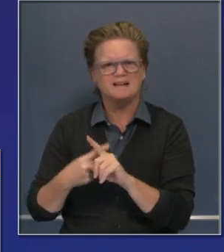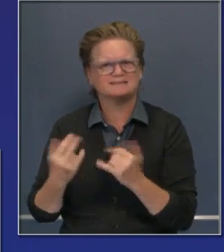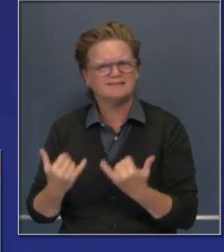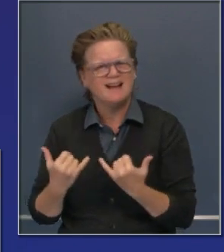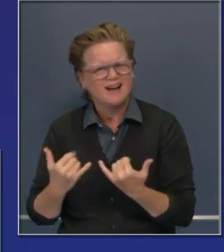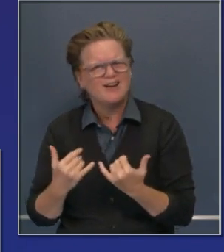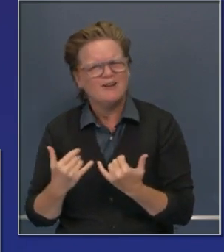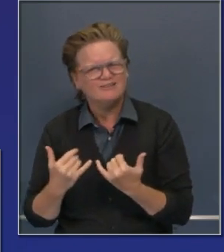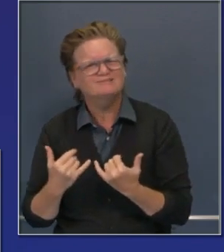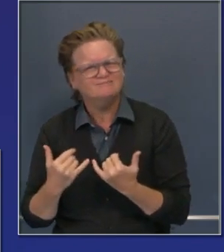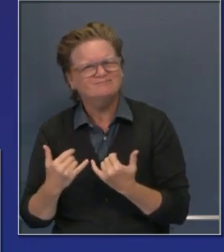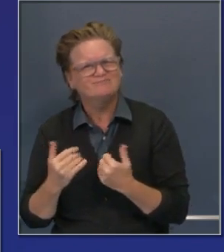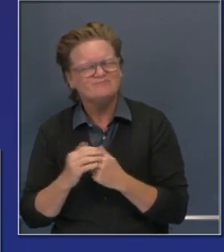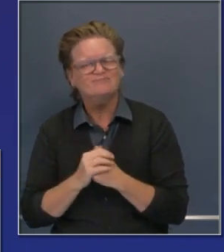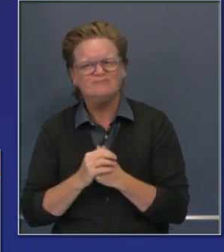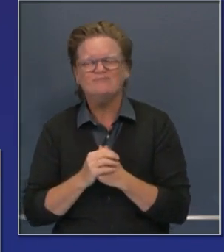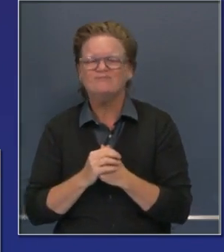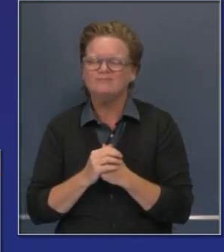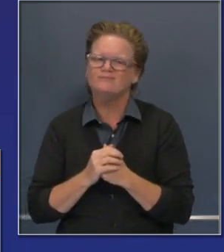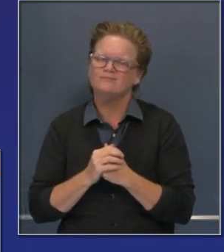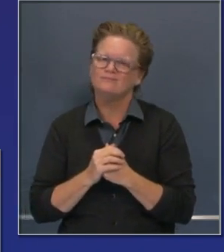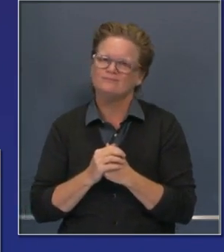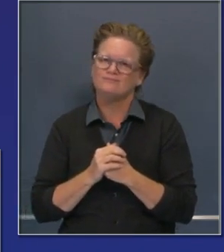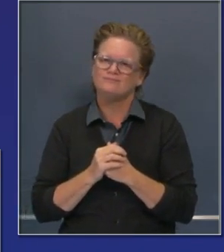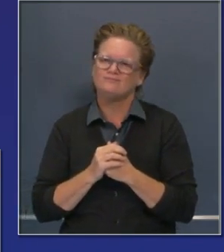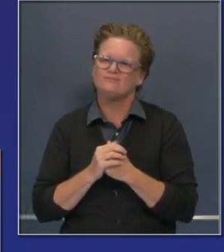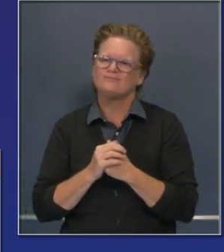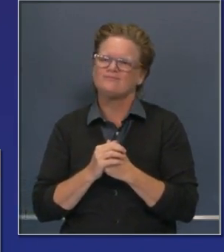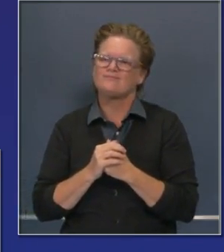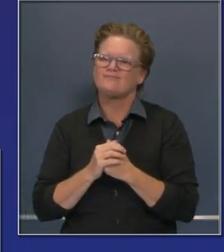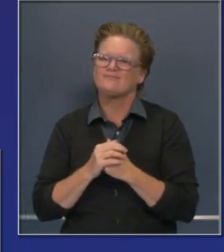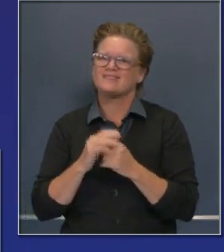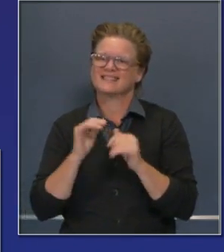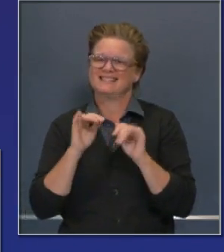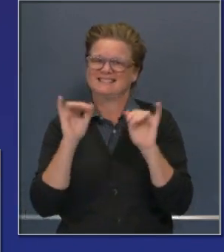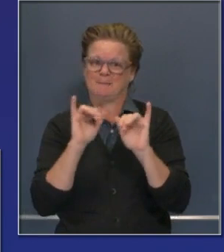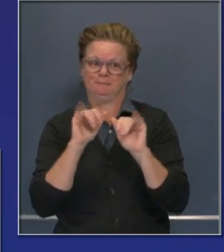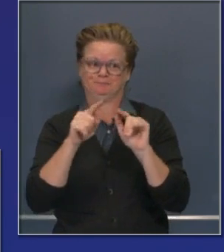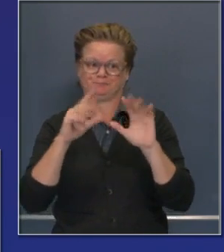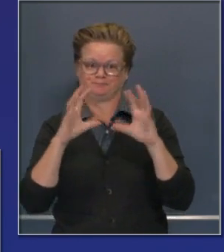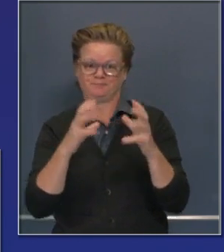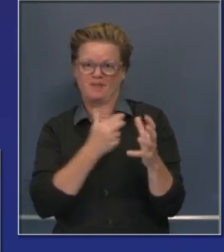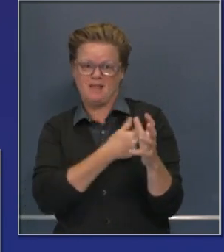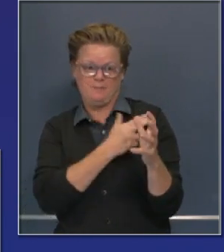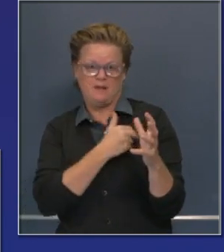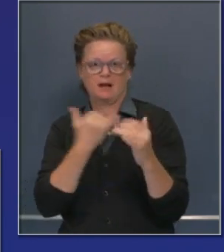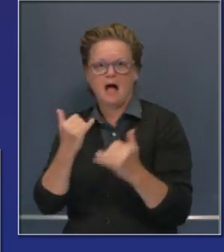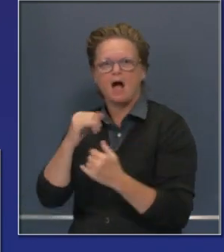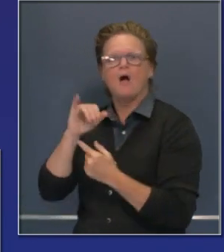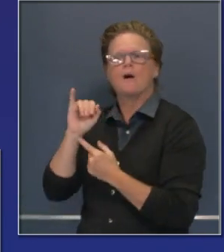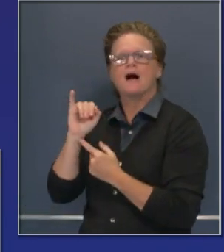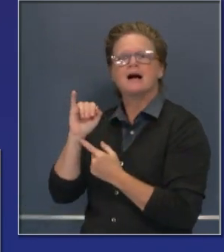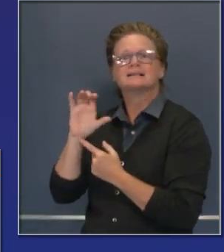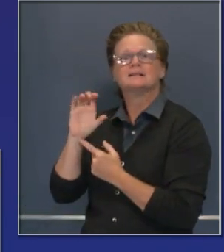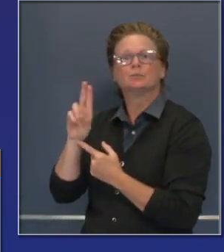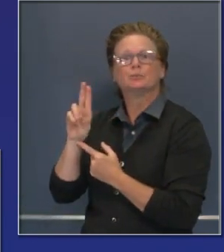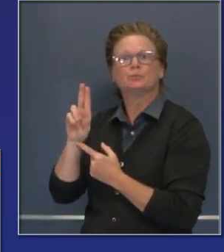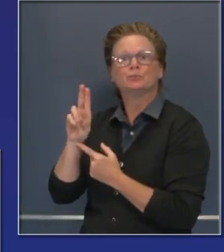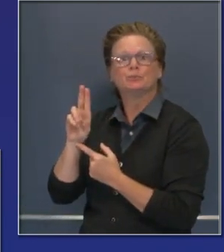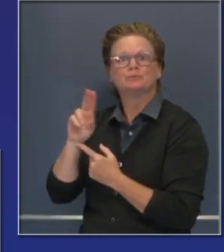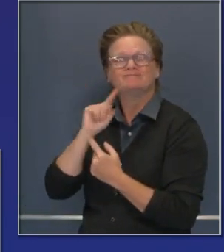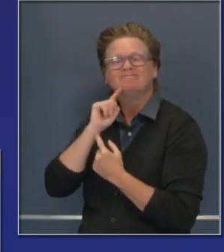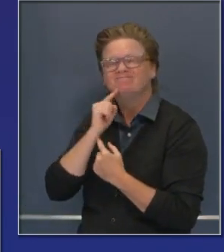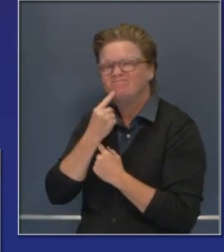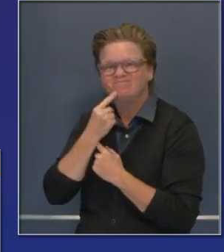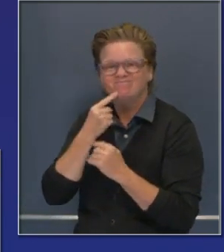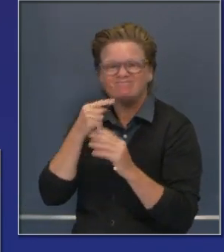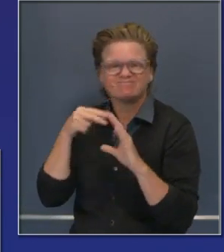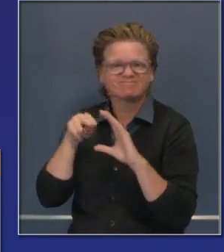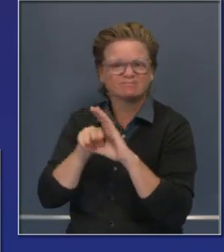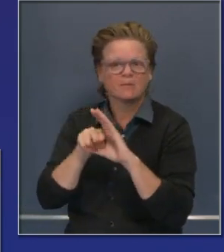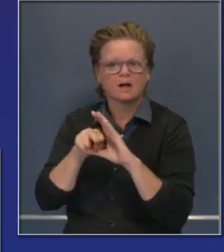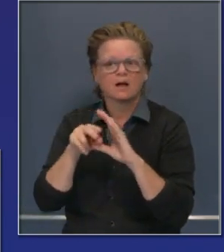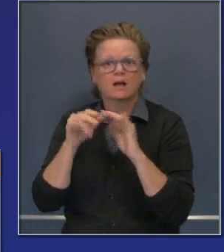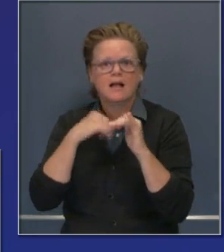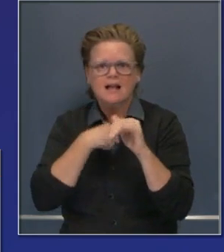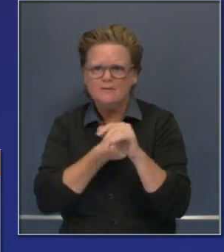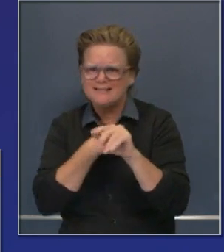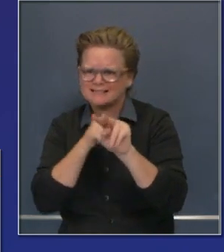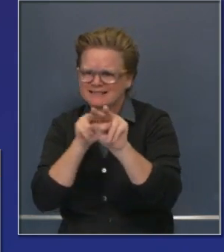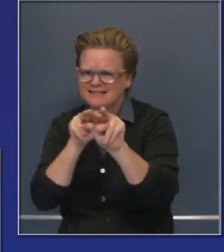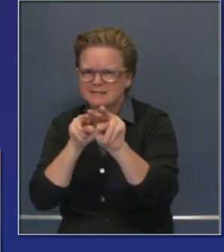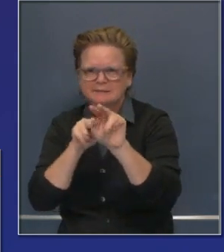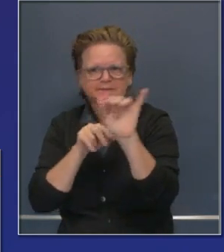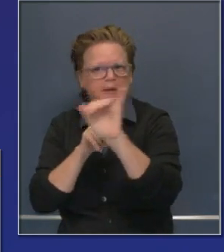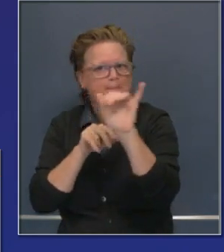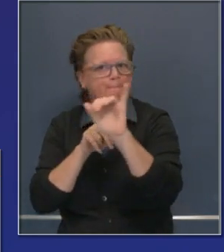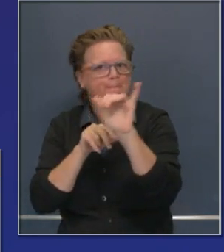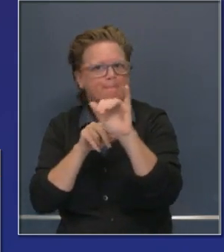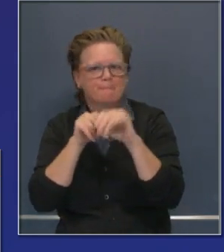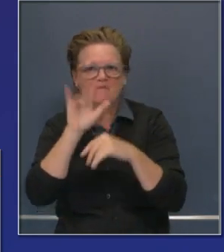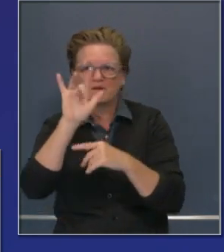OF NOT JUST THE LAST TWO WEEKS, BUT EVEN BEYOND THREE OR FOUR WEEKS TRACKING CONSISTENTLY WITH THOSE DECLINES AND HOSPITALIZATIONS OR THAT ICU ADMISSIONS HERE IN THE STATE